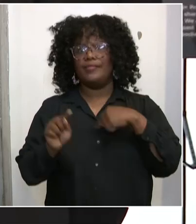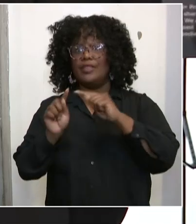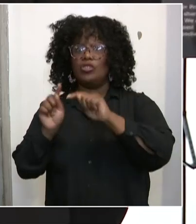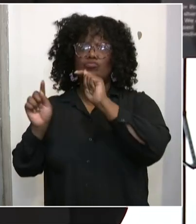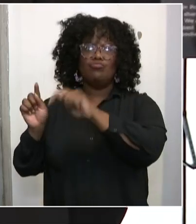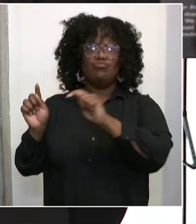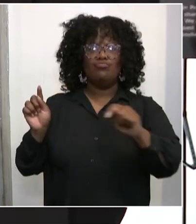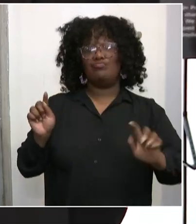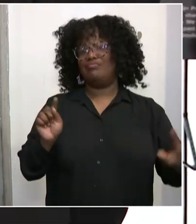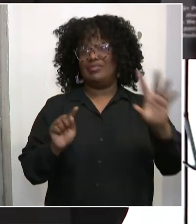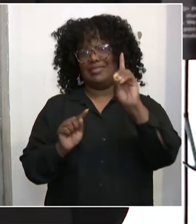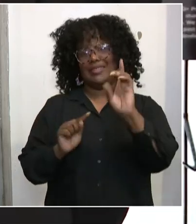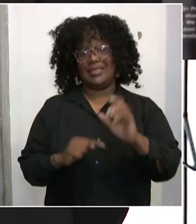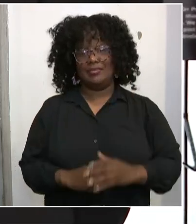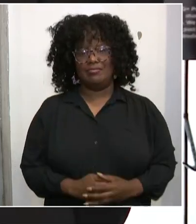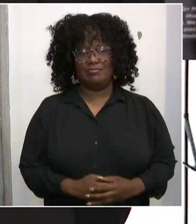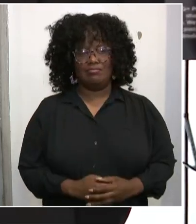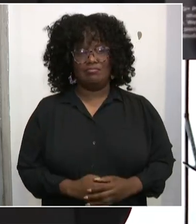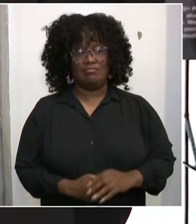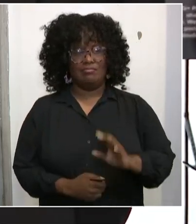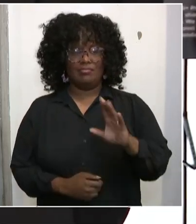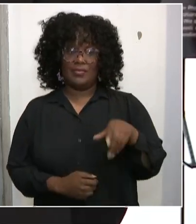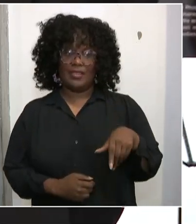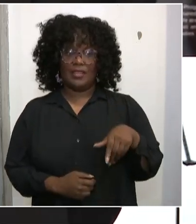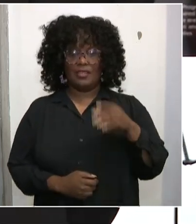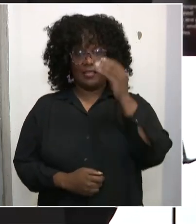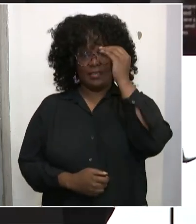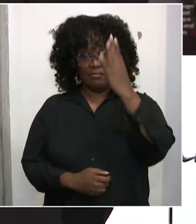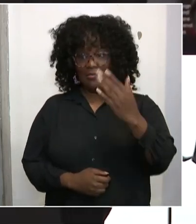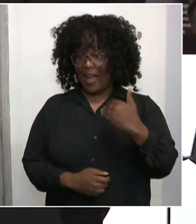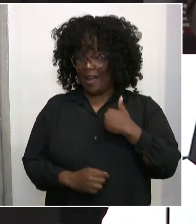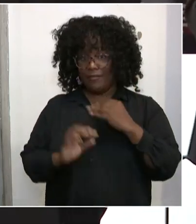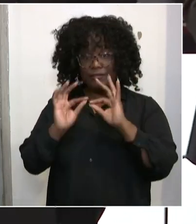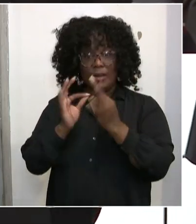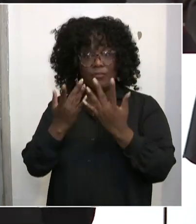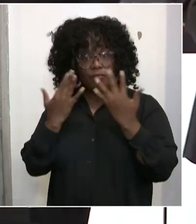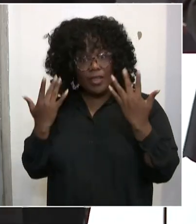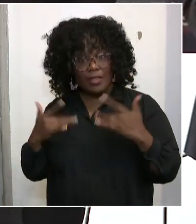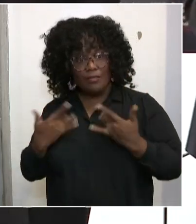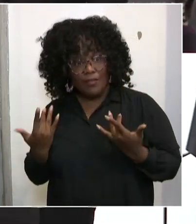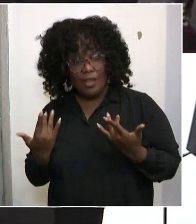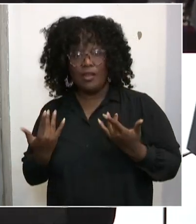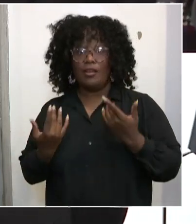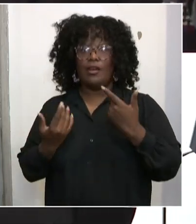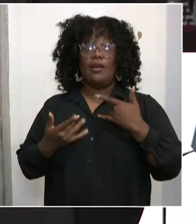something for everyone in the household, we are happy to partner with Put Across America at the wharf,